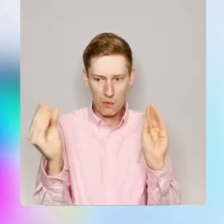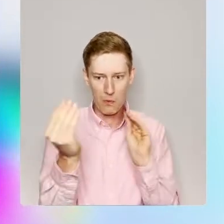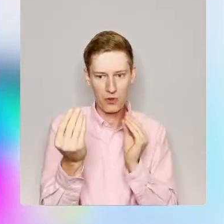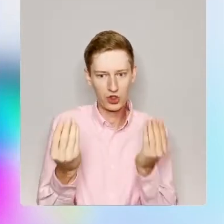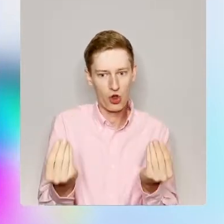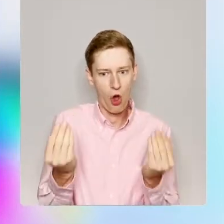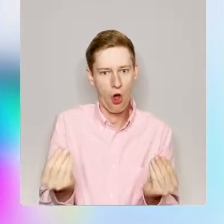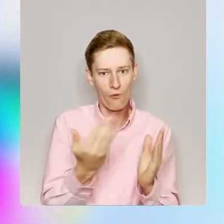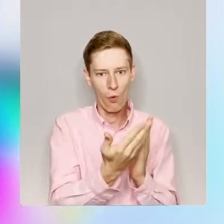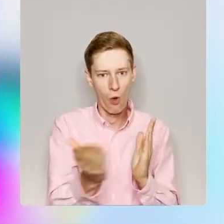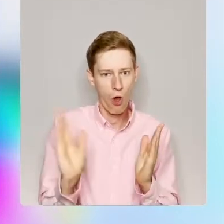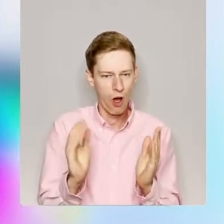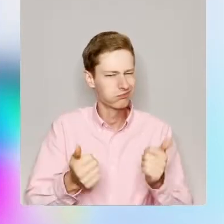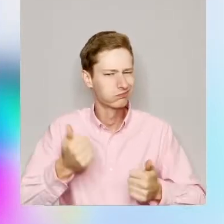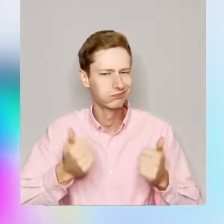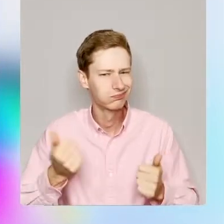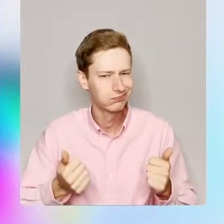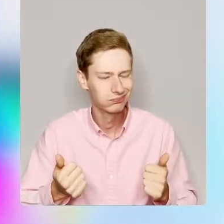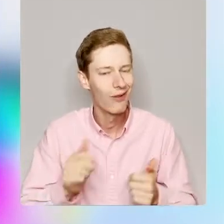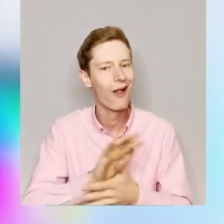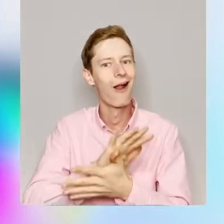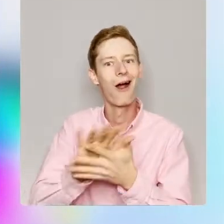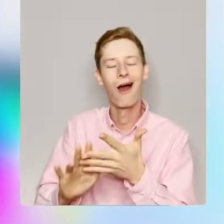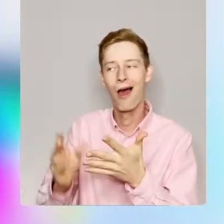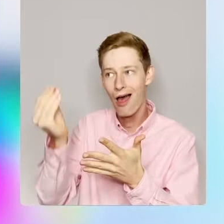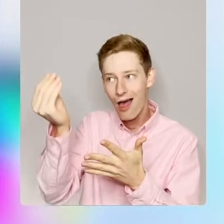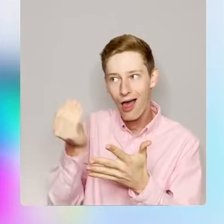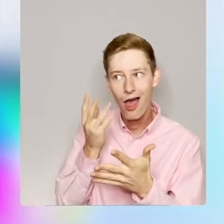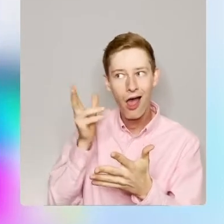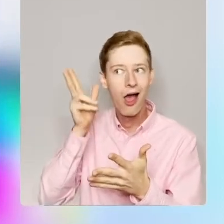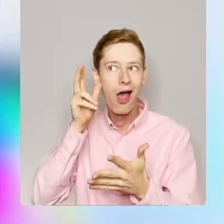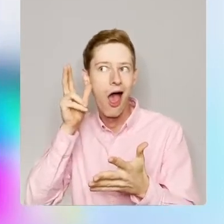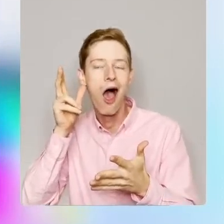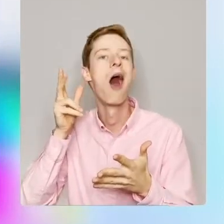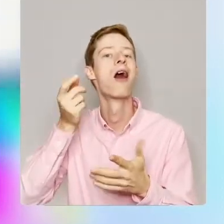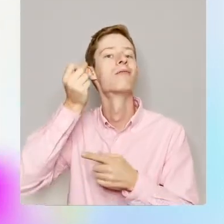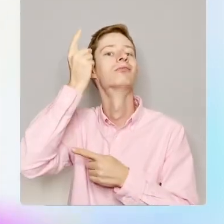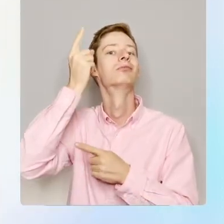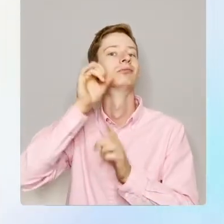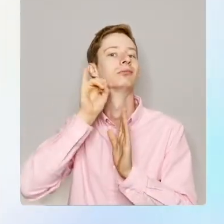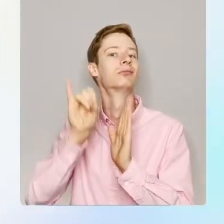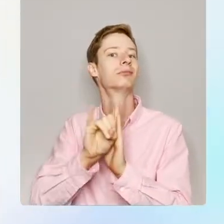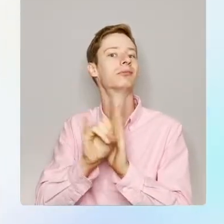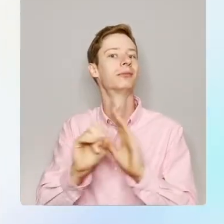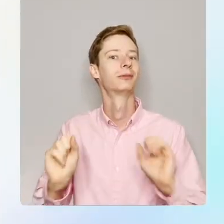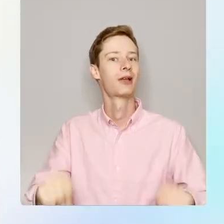Our ears can tell us all of this based on room acoustics. In the physical world,